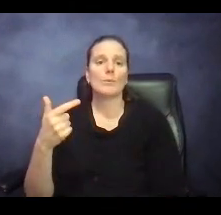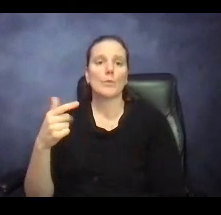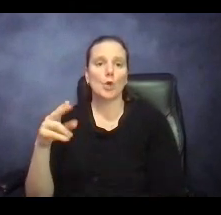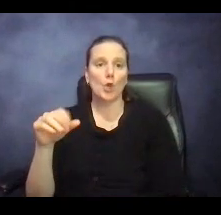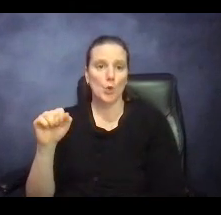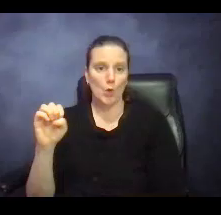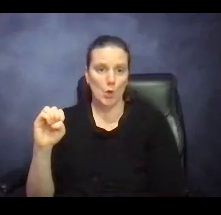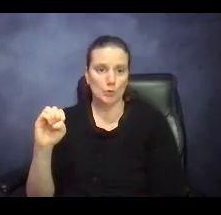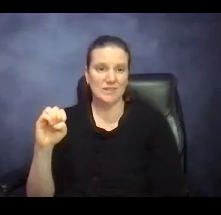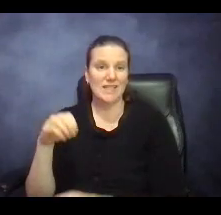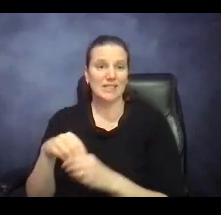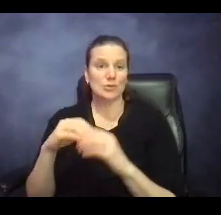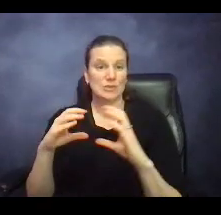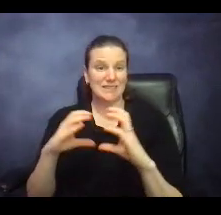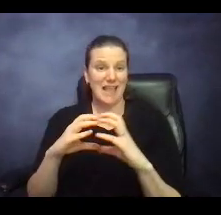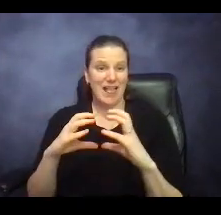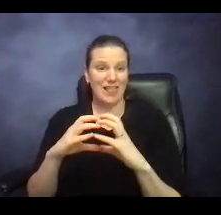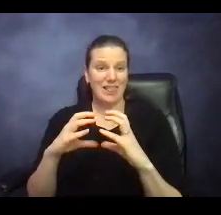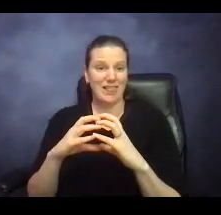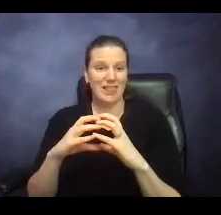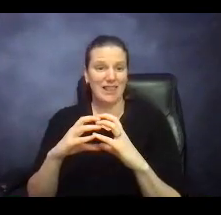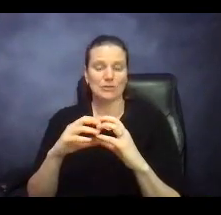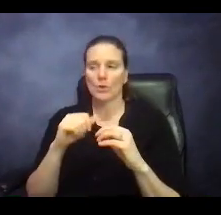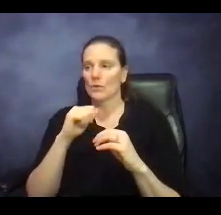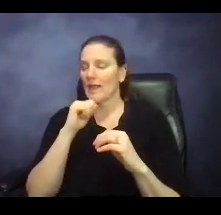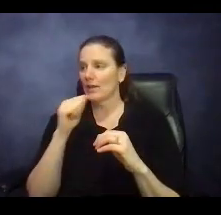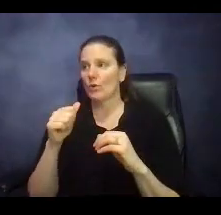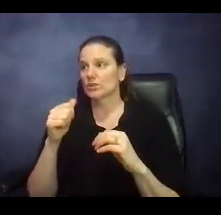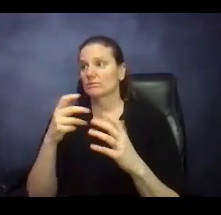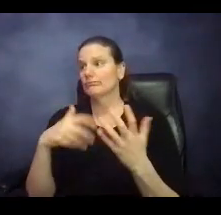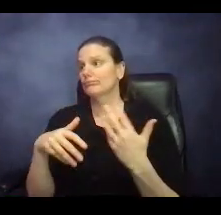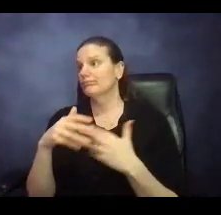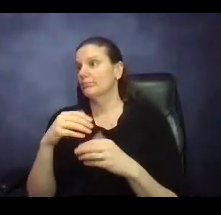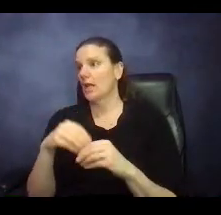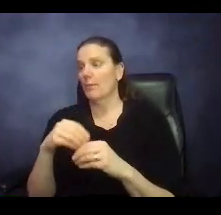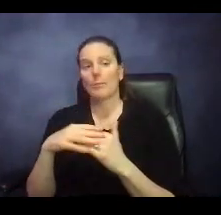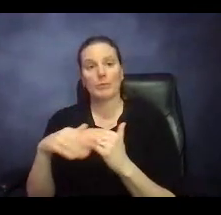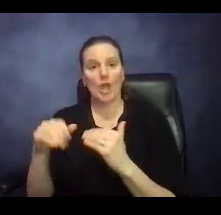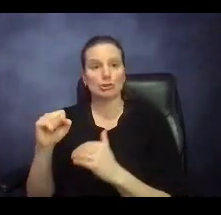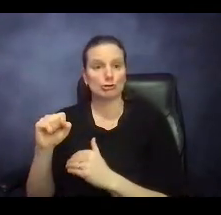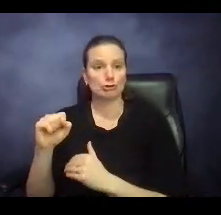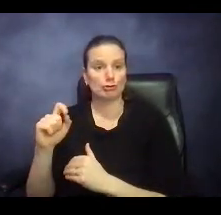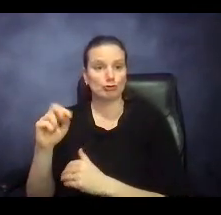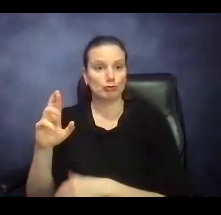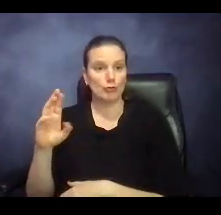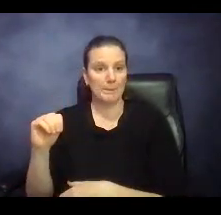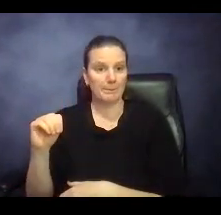that glucose and insulin aren't hanging out in the bloodstream, which can further inflammation; the higher your insulin is